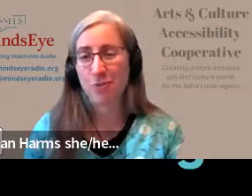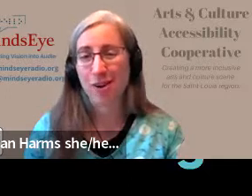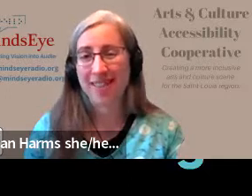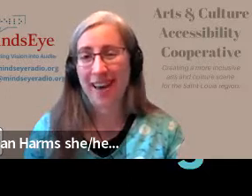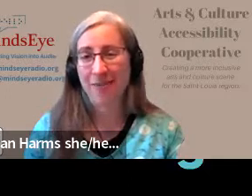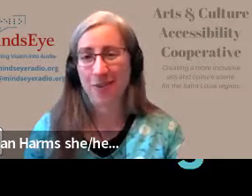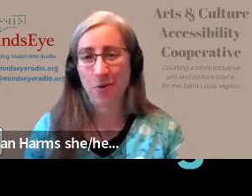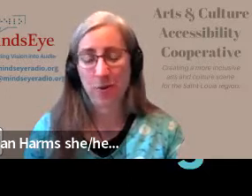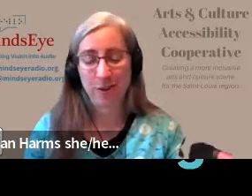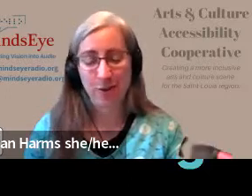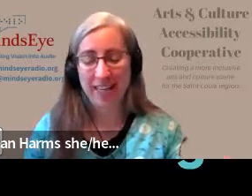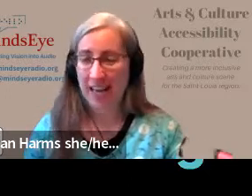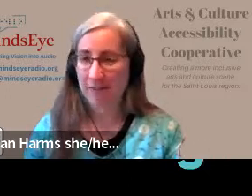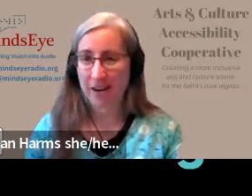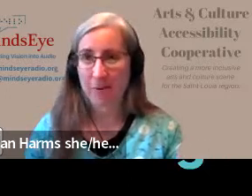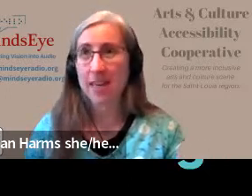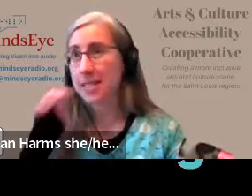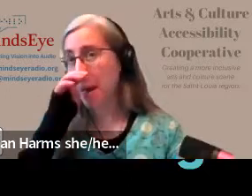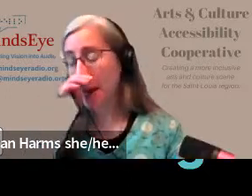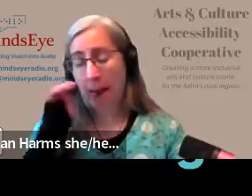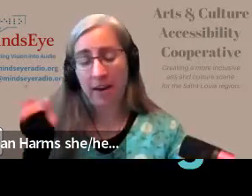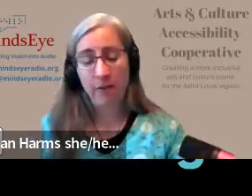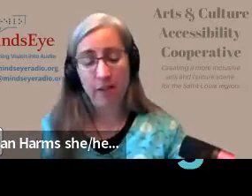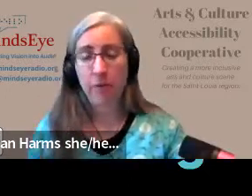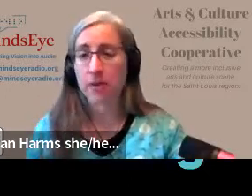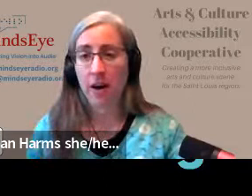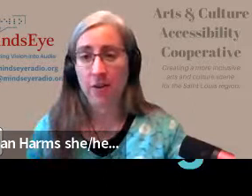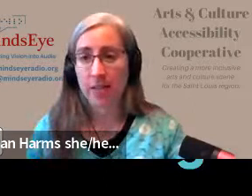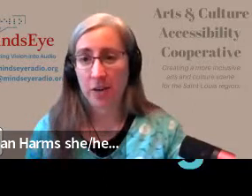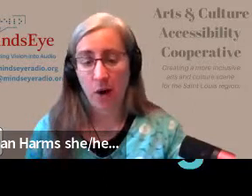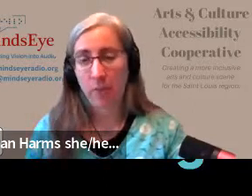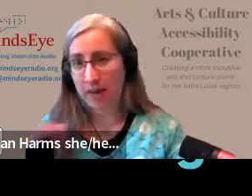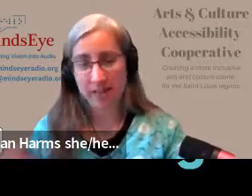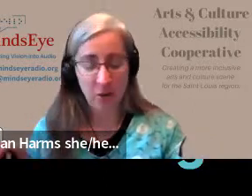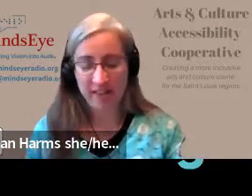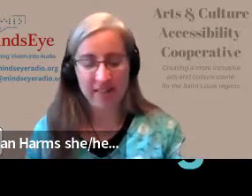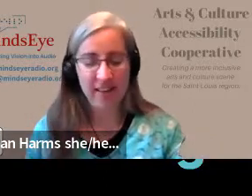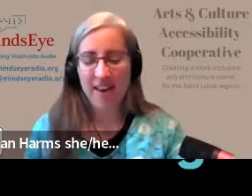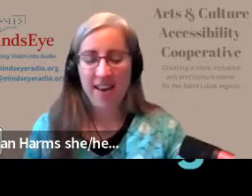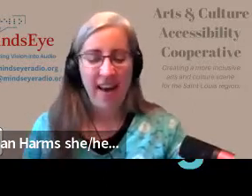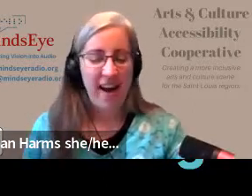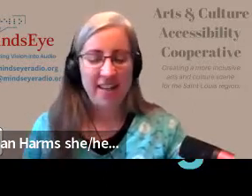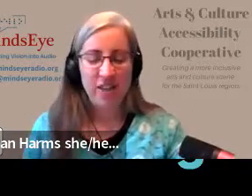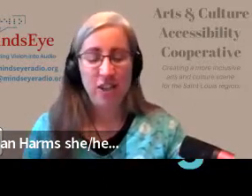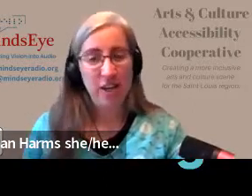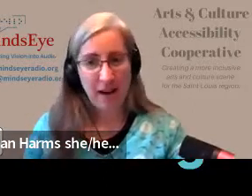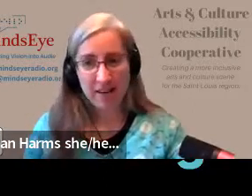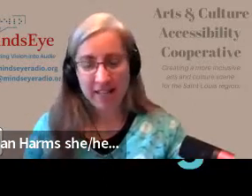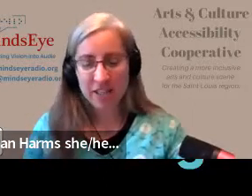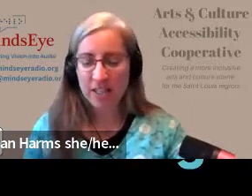more in life. I'll tell you all of the panelists at once. Sherri rockalge